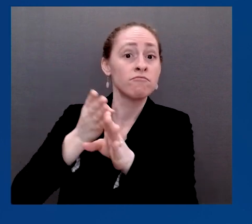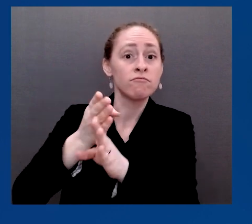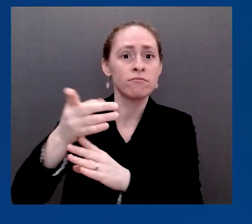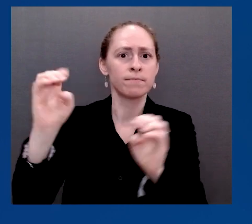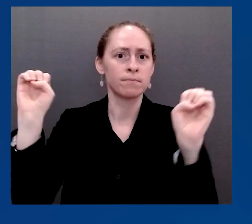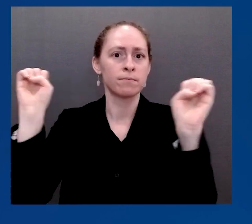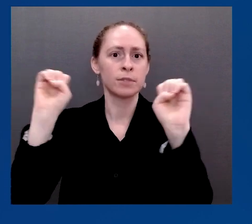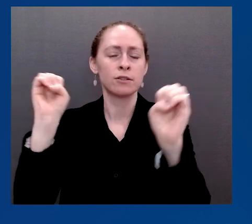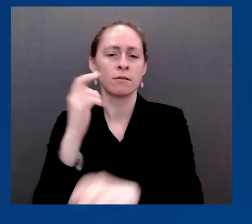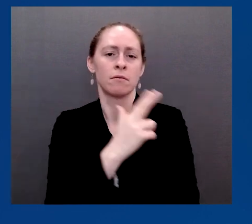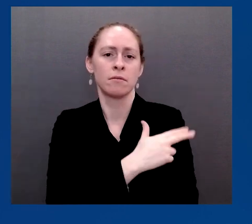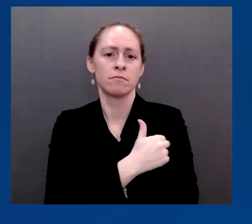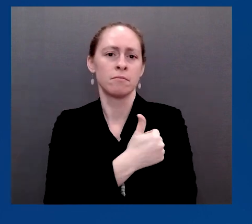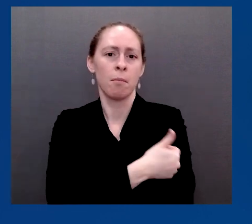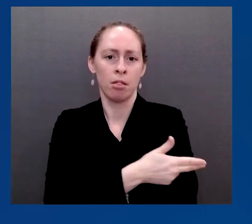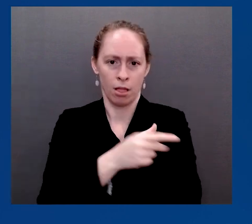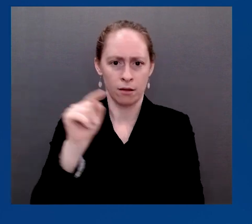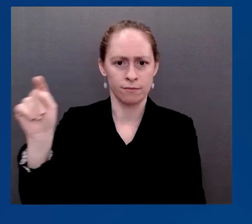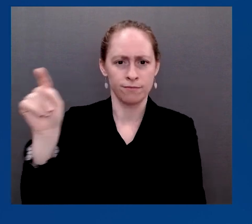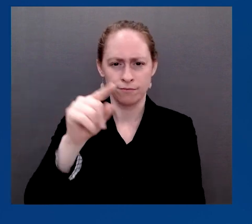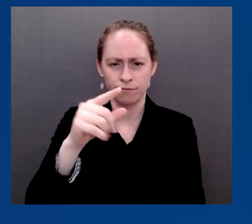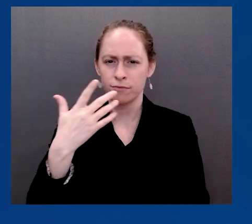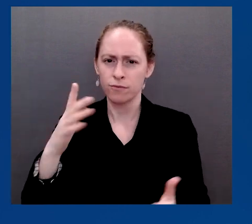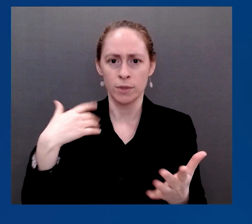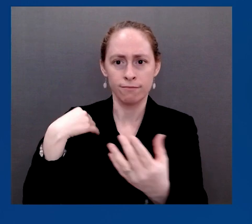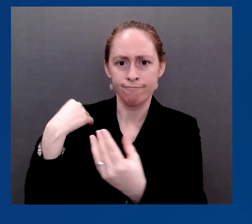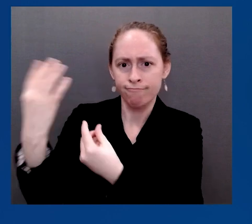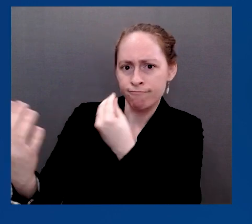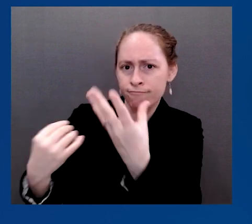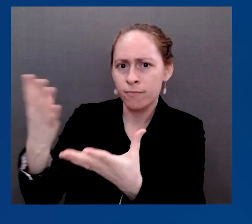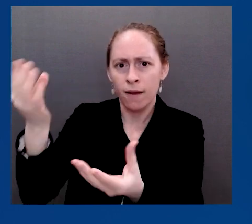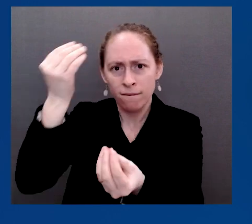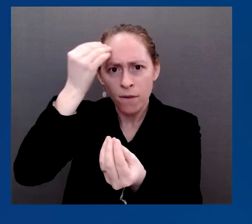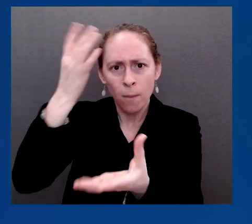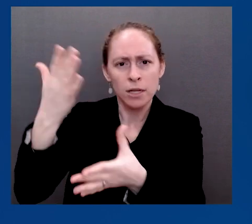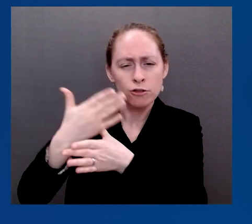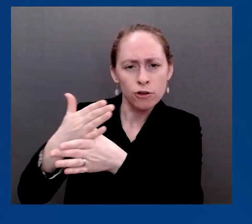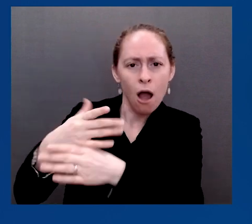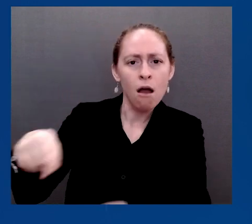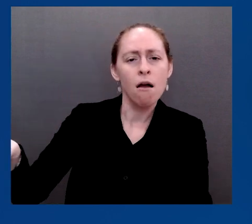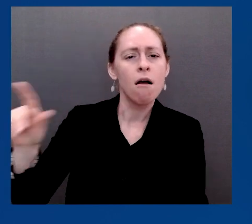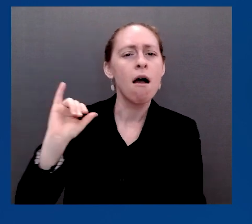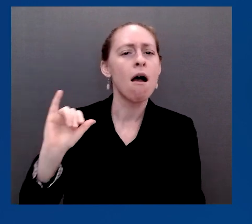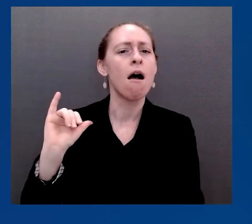where and how the virus is having an impact. In addition to monitoring where the virus is